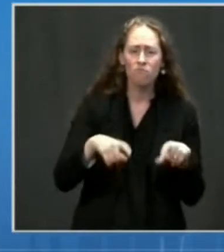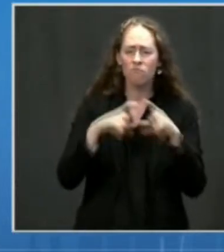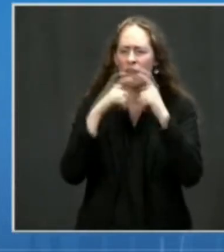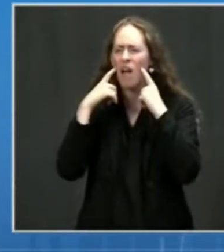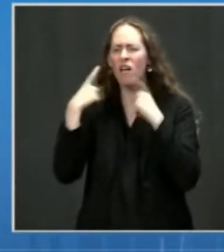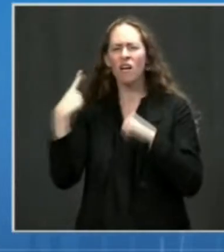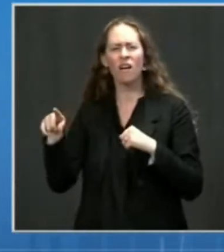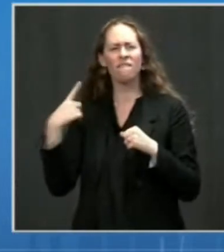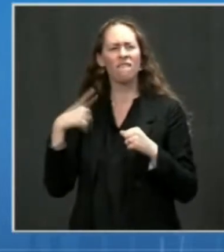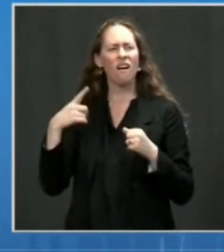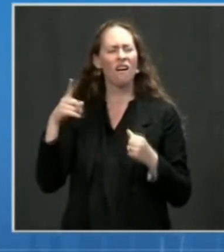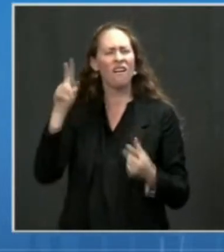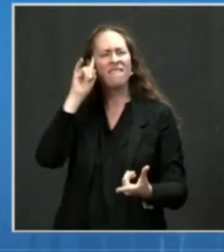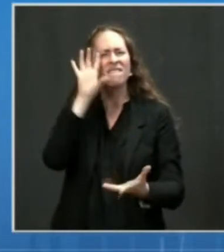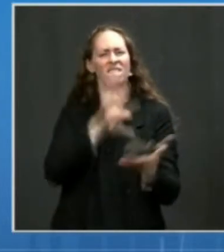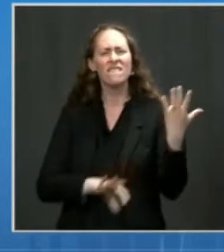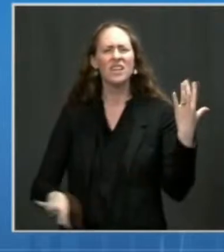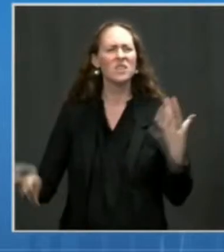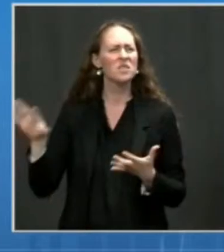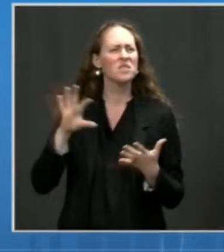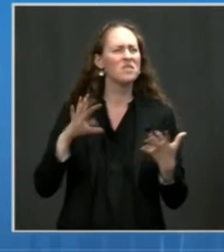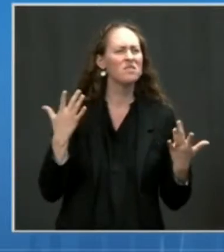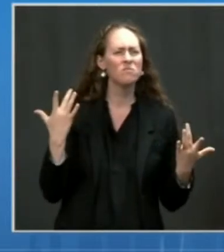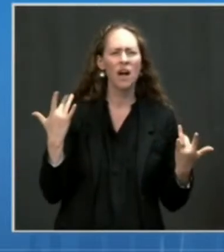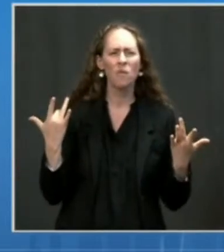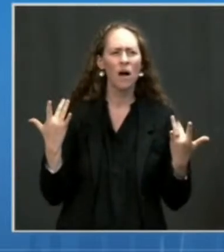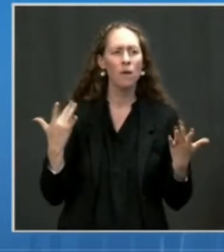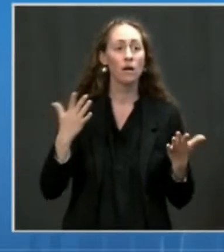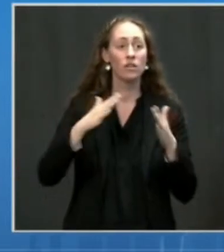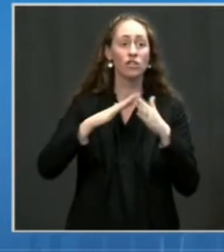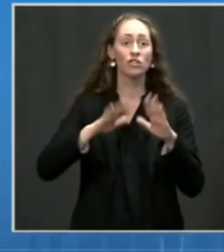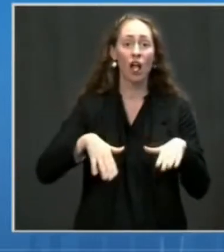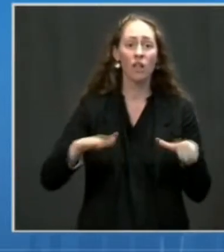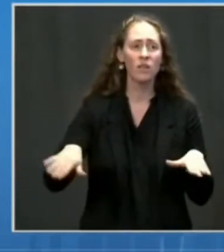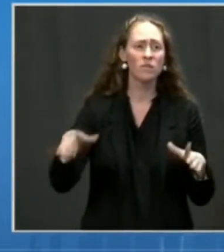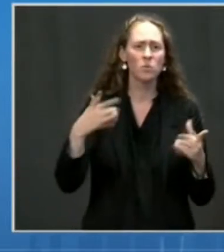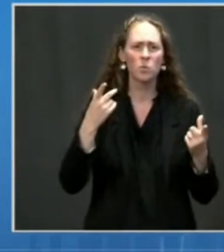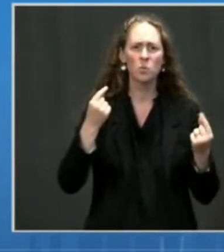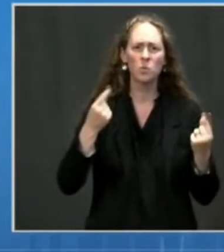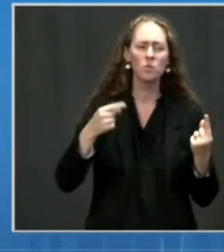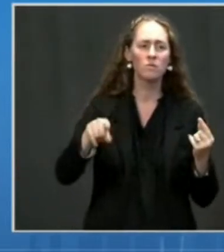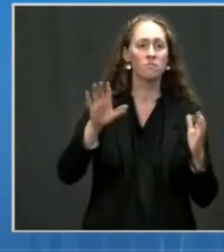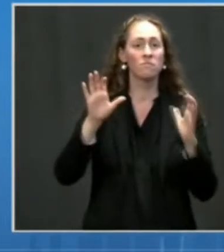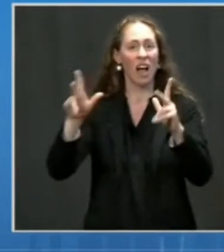RECOMMENDATIONS. THEY DON'T UNDERSTAND WHY VACCINATED PEOPLE NEED TO START WEARING MASKS AGAIN.